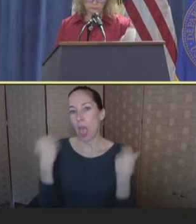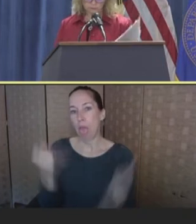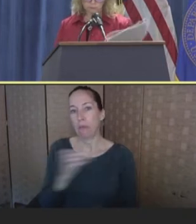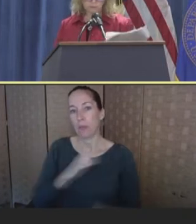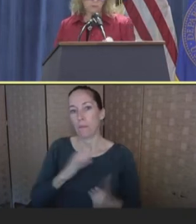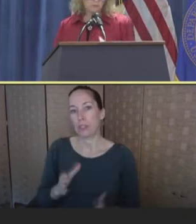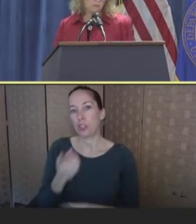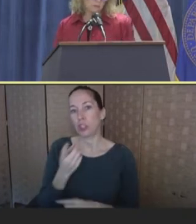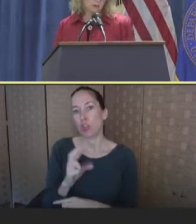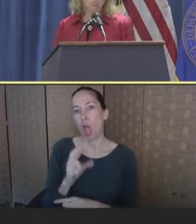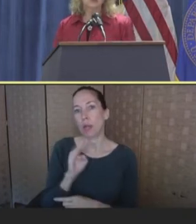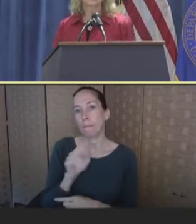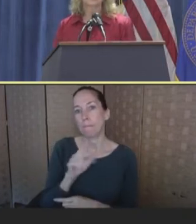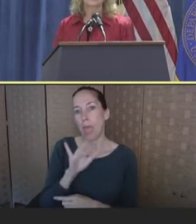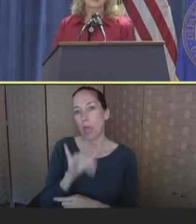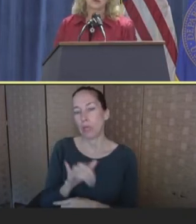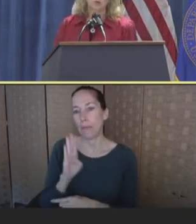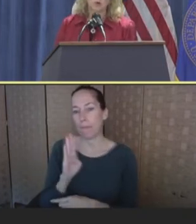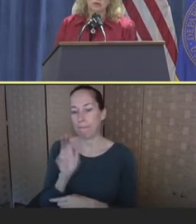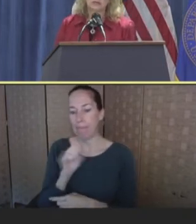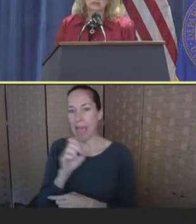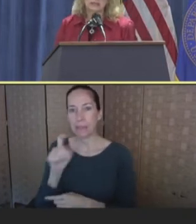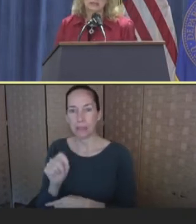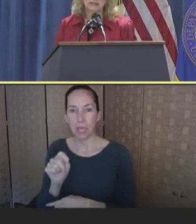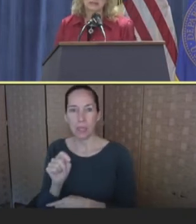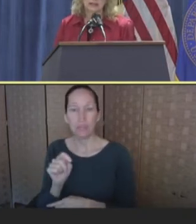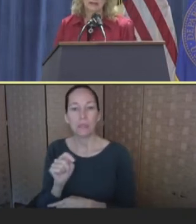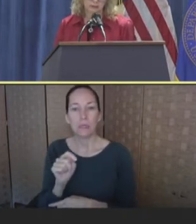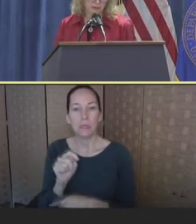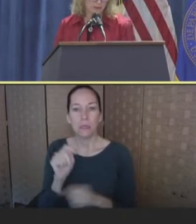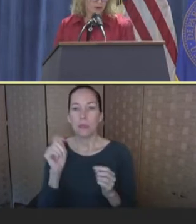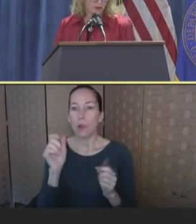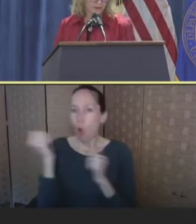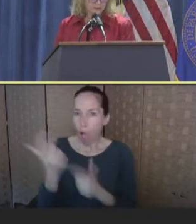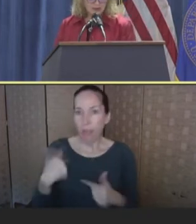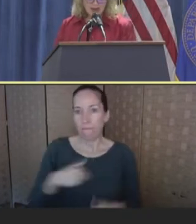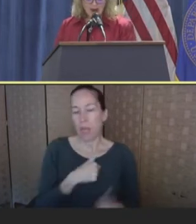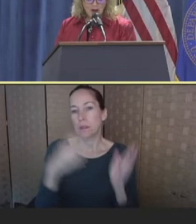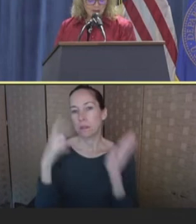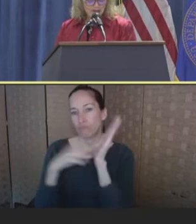Should have put them in better order. CDC, then state, then me. Sorry.